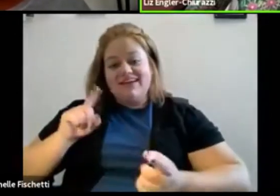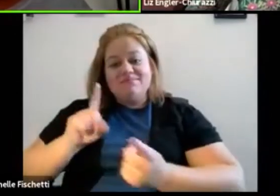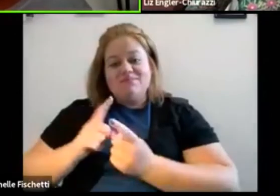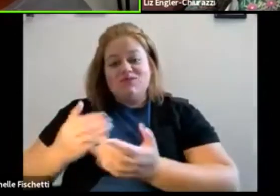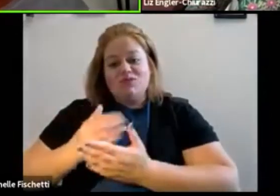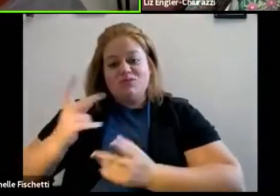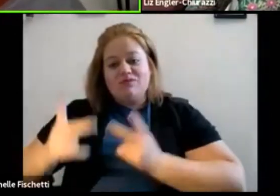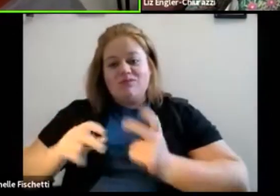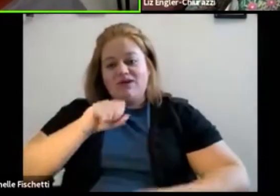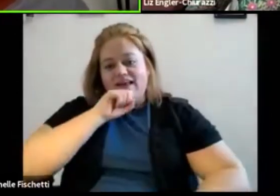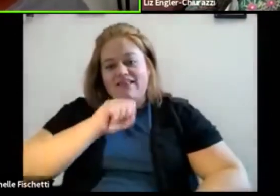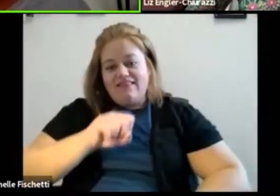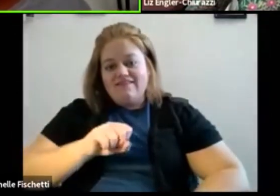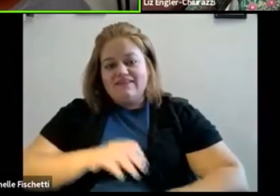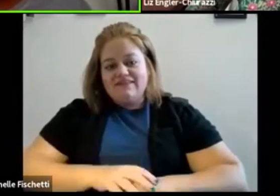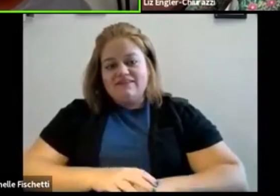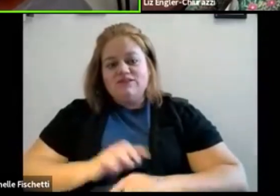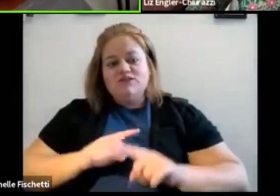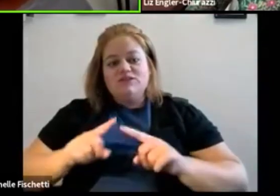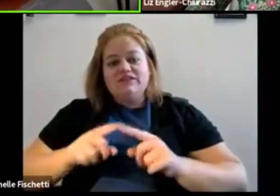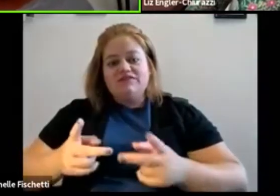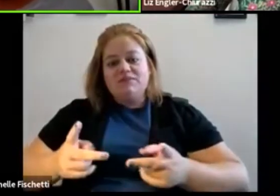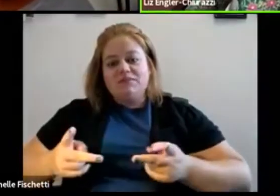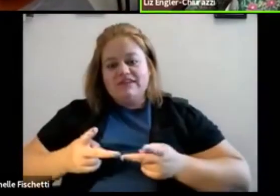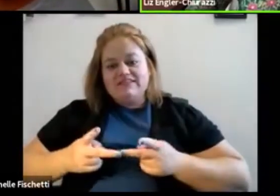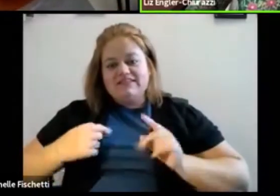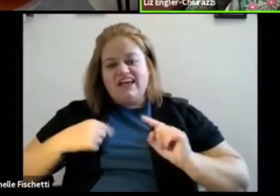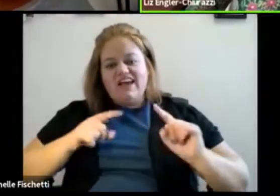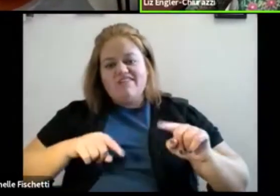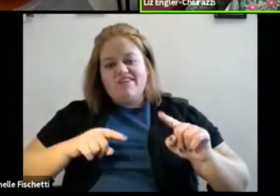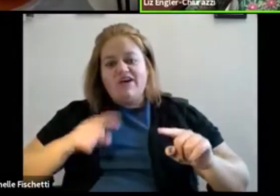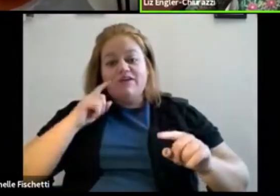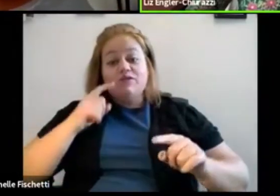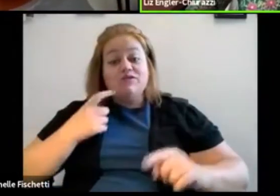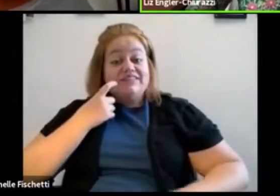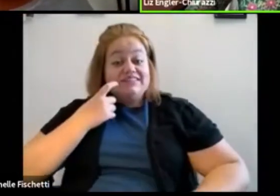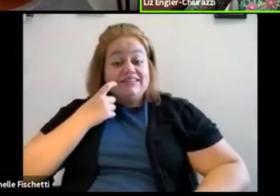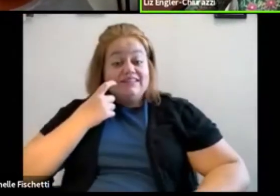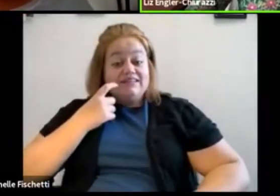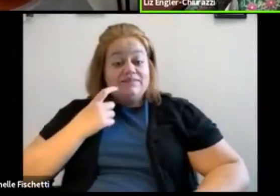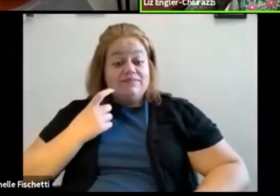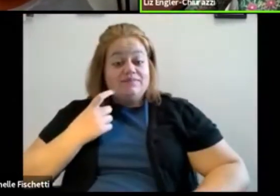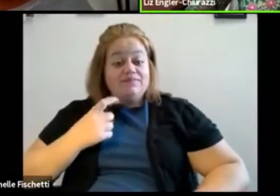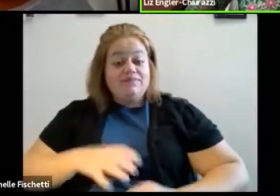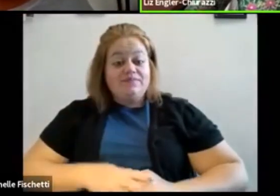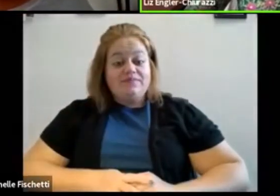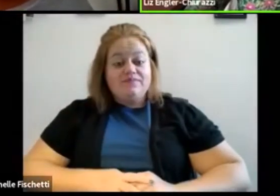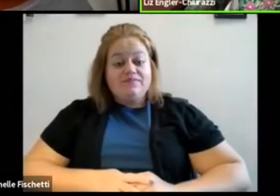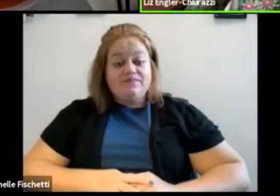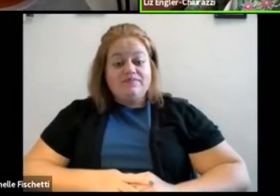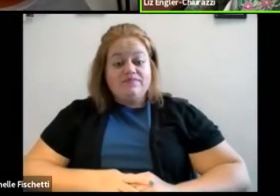so places that I've been in recent years have included like San Diego which is